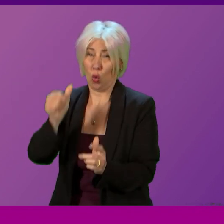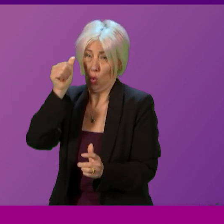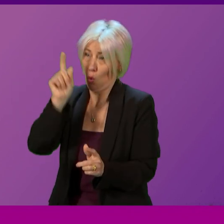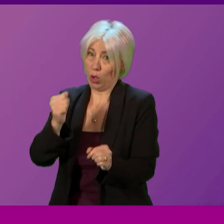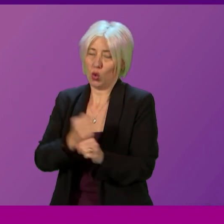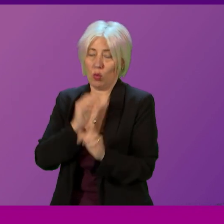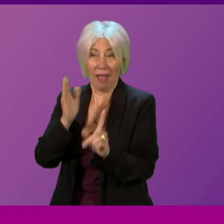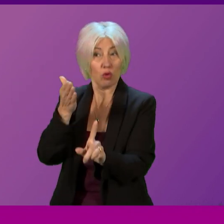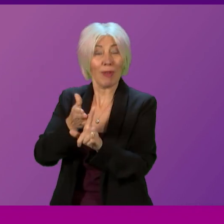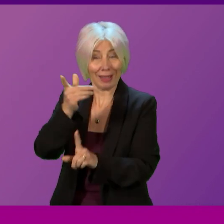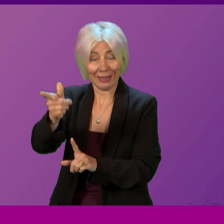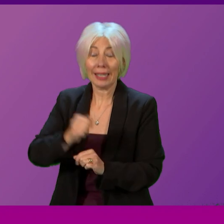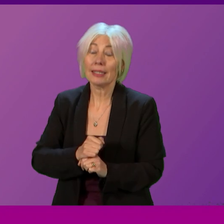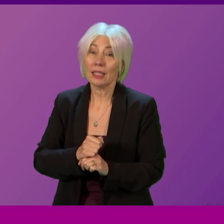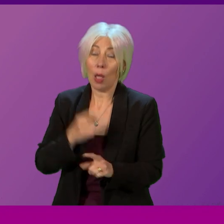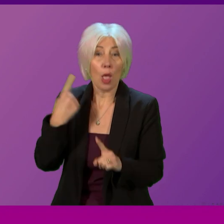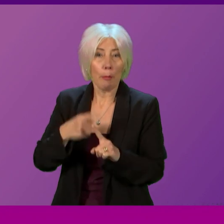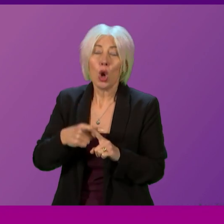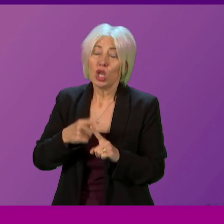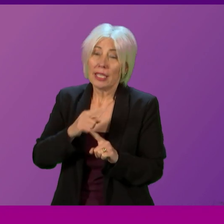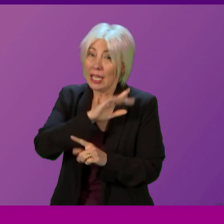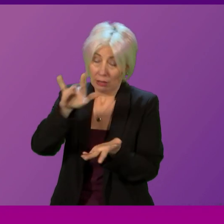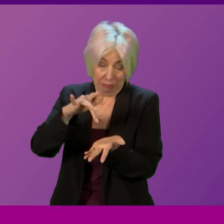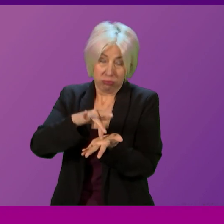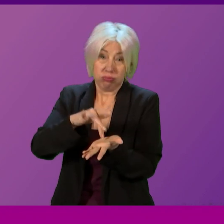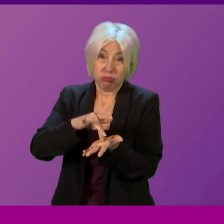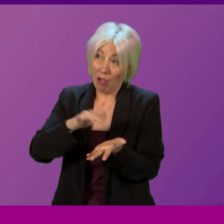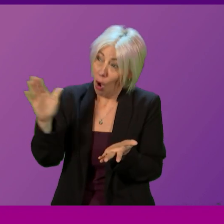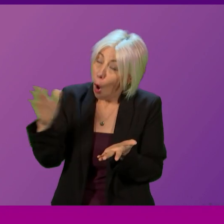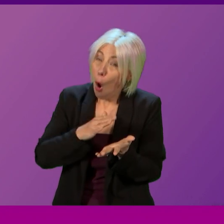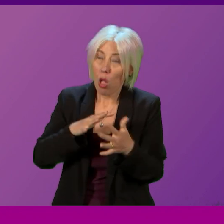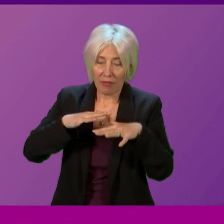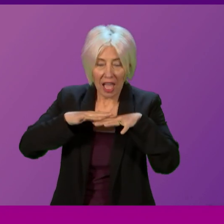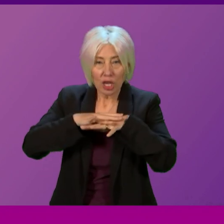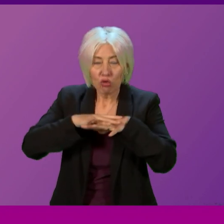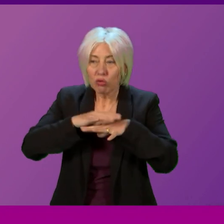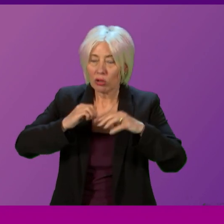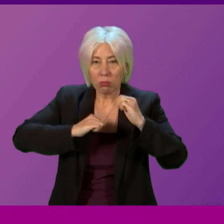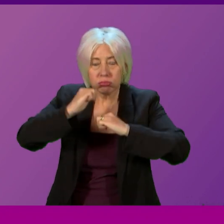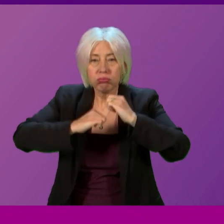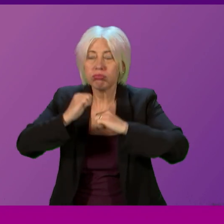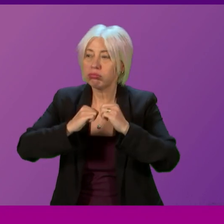The climate emergency is central to all our infrastructure planning work and it is important